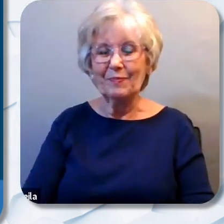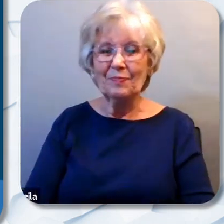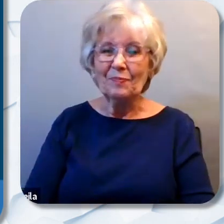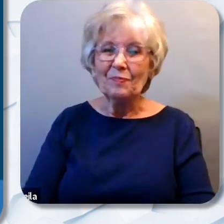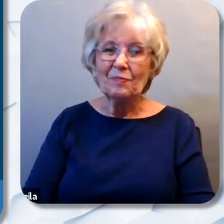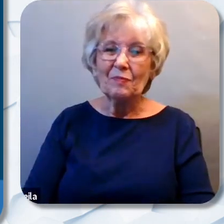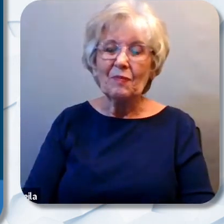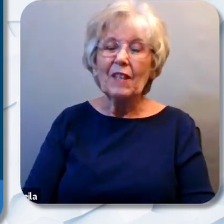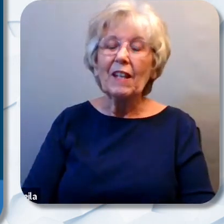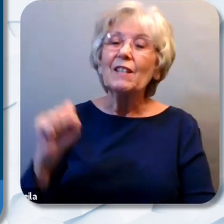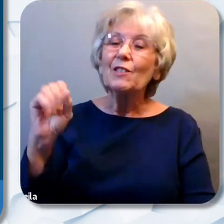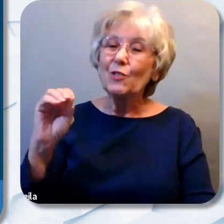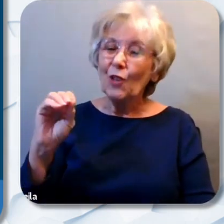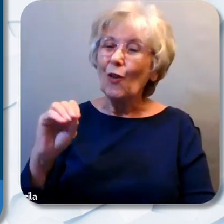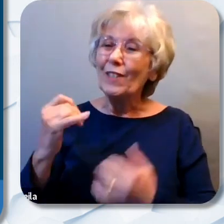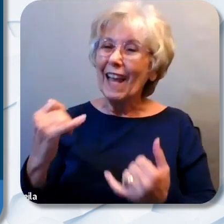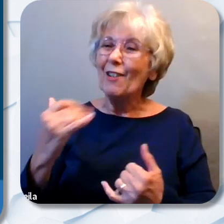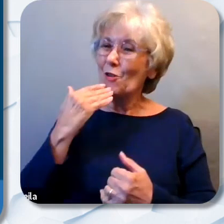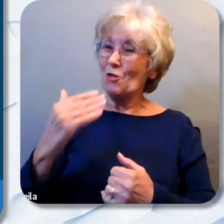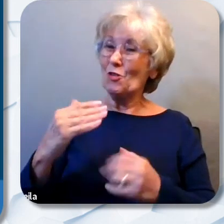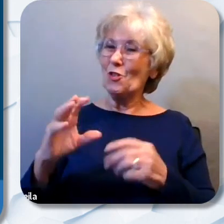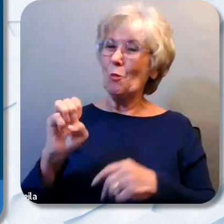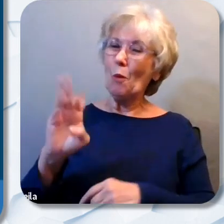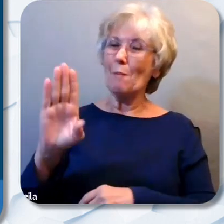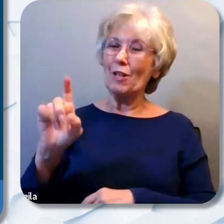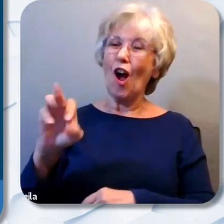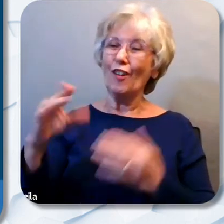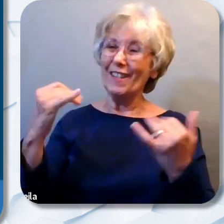So a timely webinar to really get people starting to think about this effort.